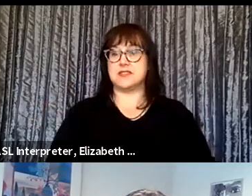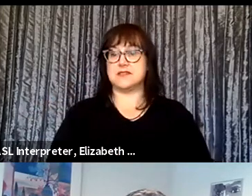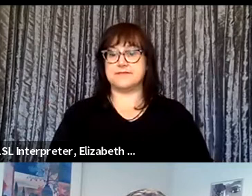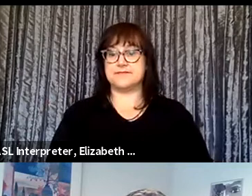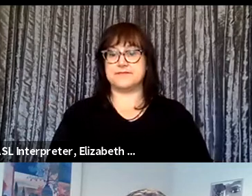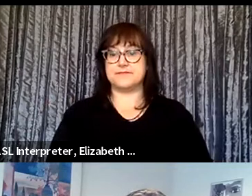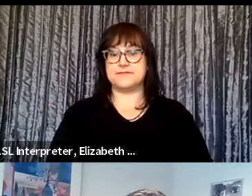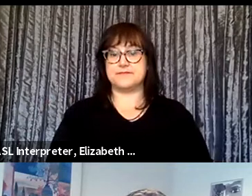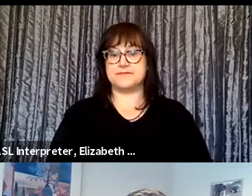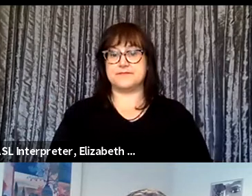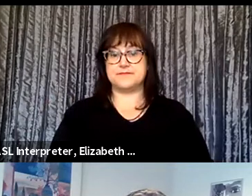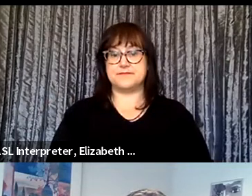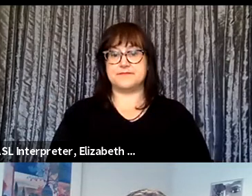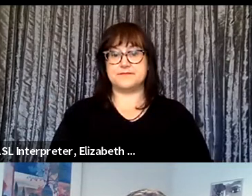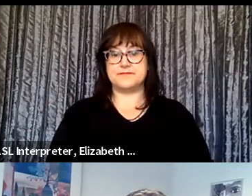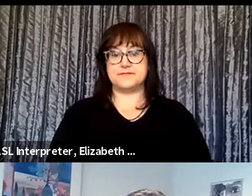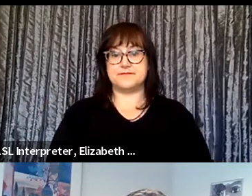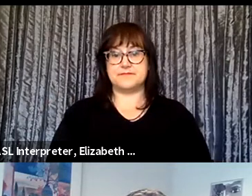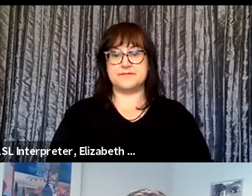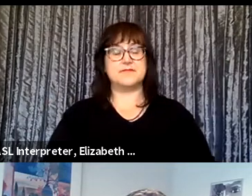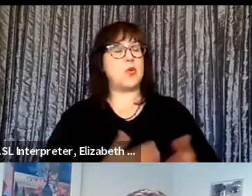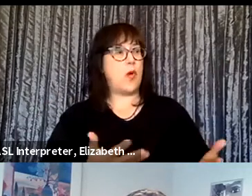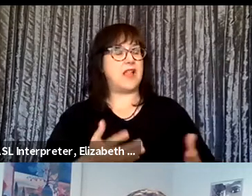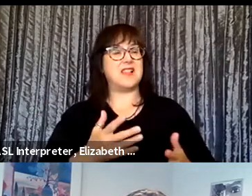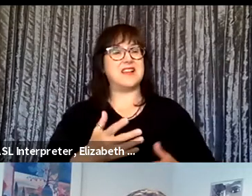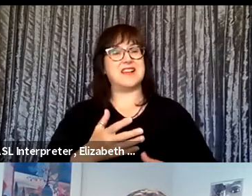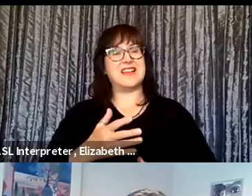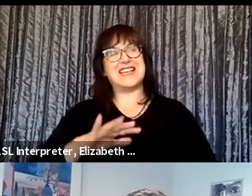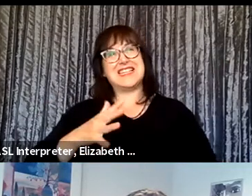Well, it, it, it's a bit of a schizophrenic experience